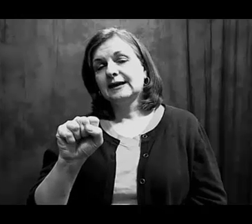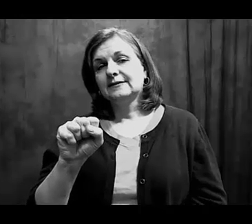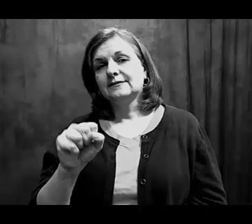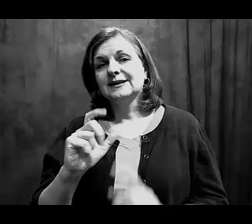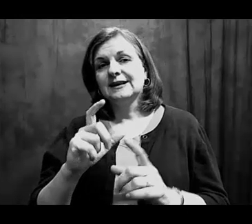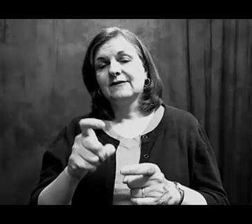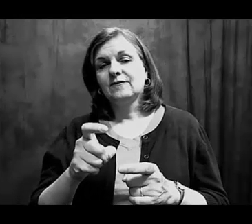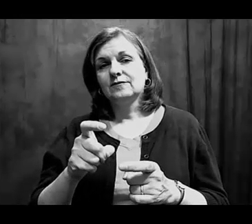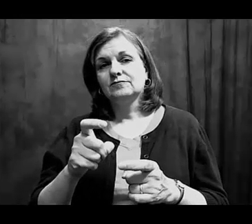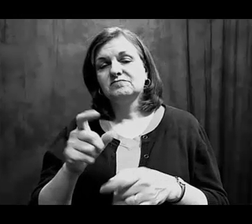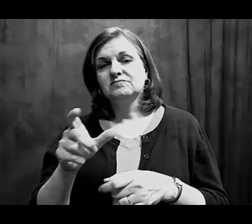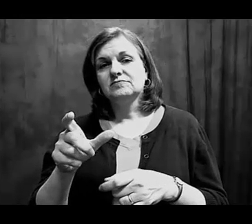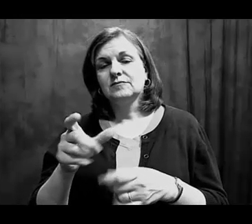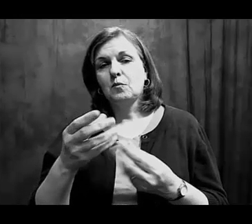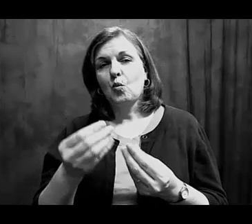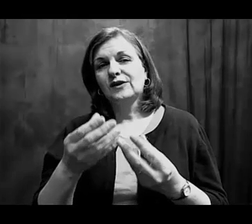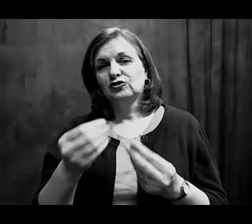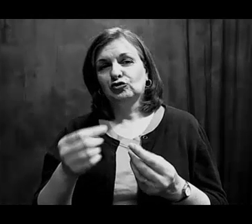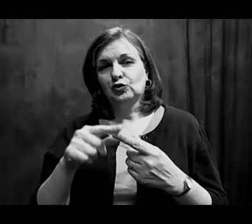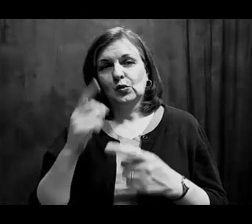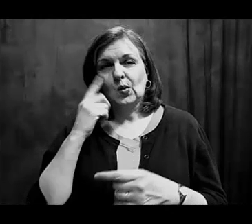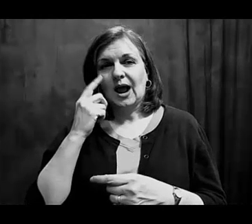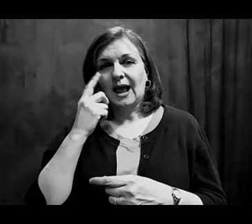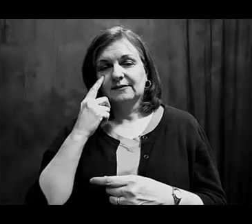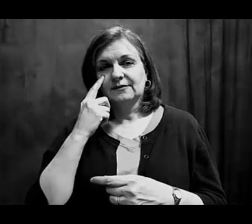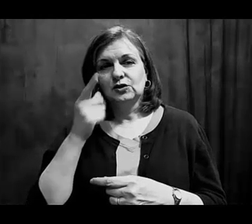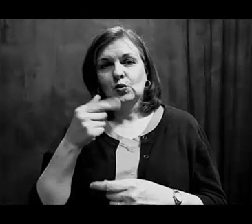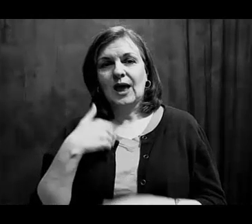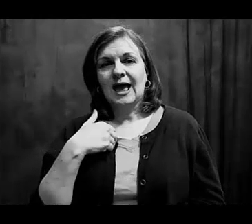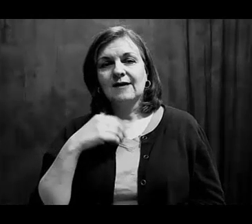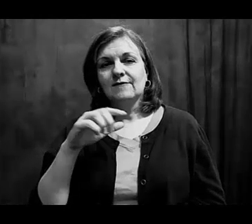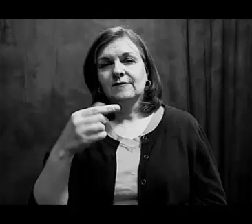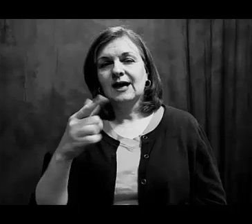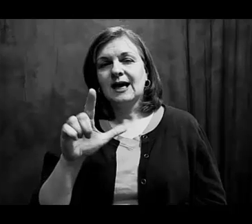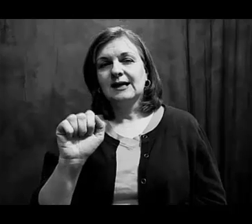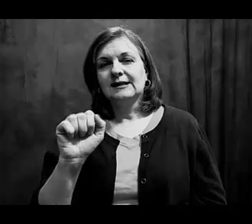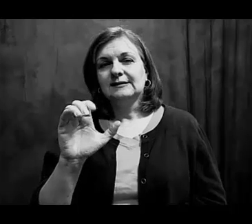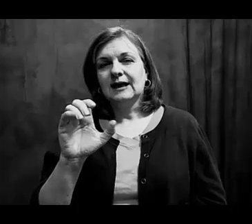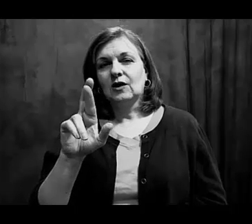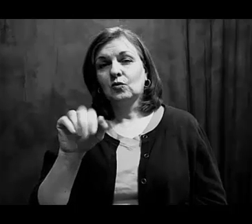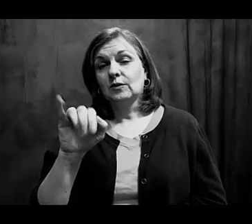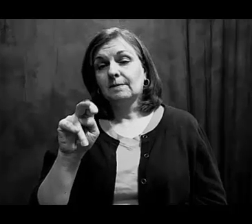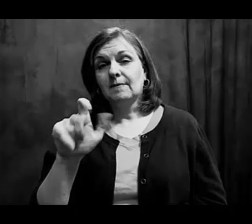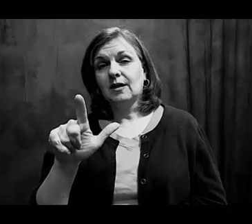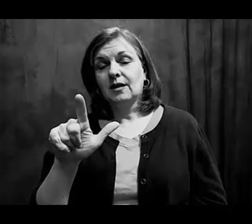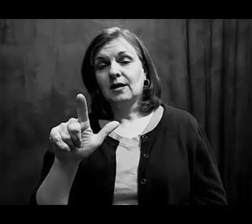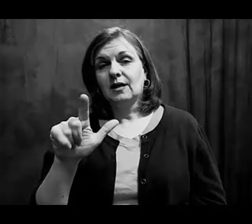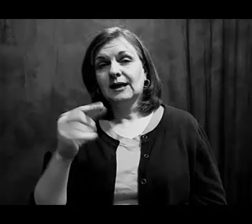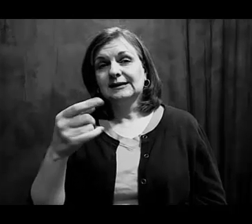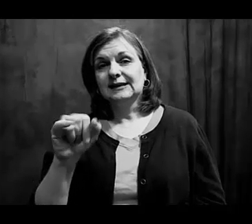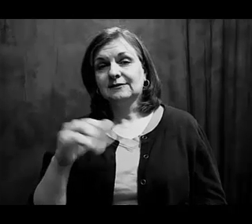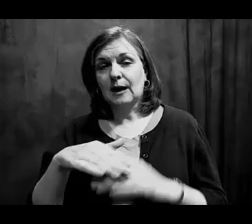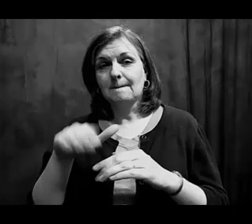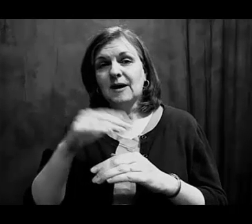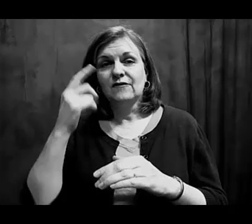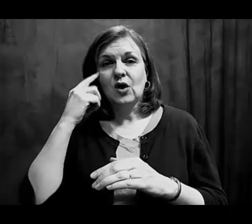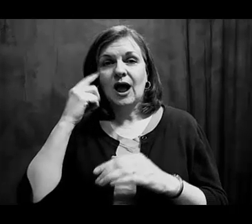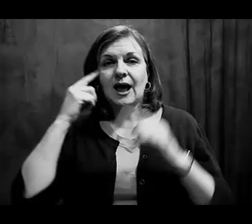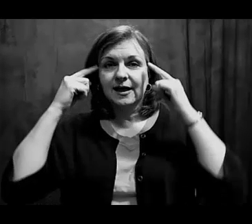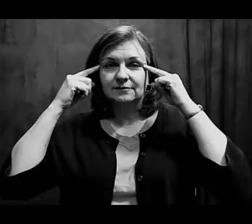moisture and lubrication to your eyes -- you have lacrimal glands that sit above your eye and essentially rain down tears